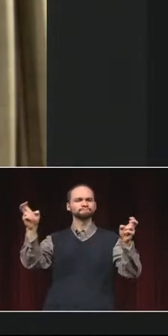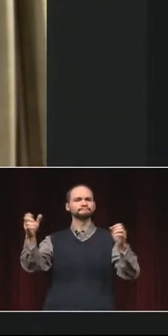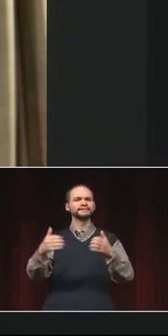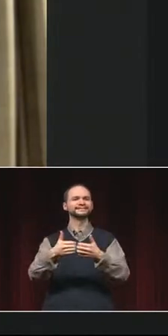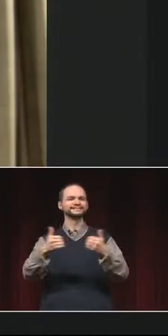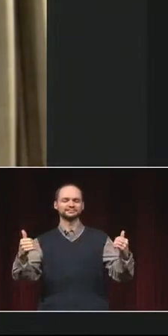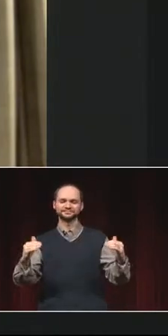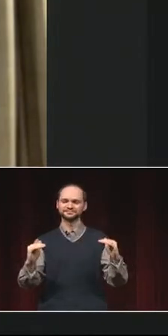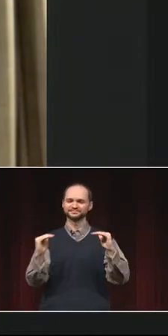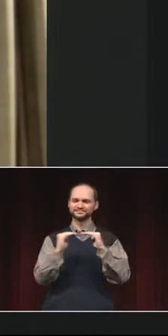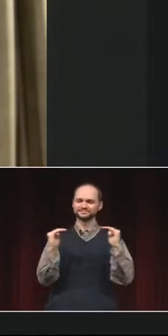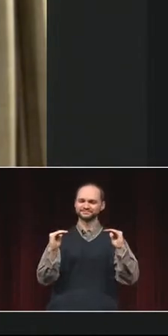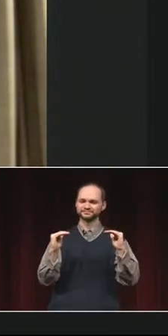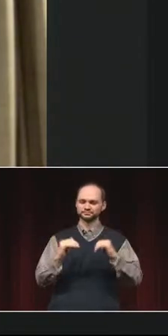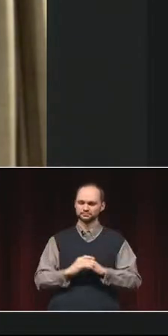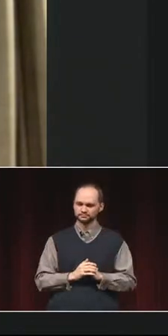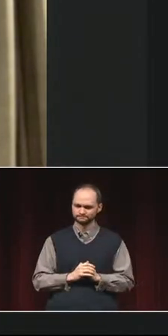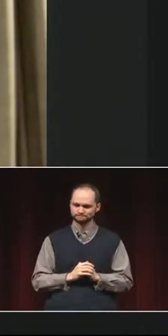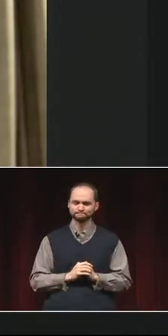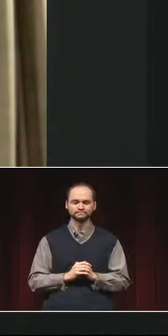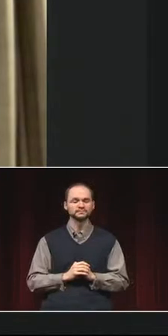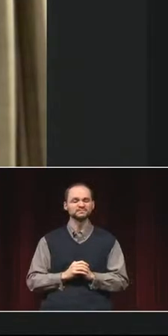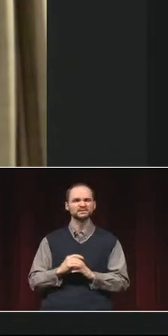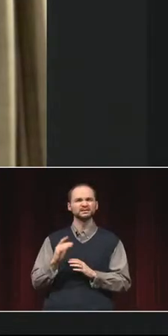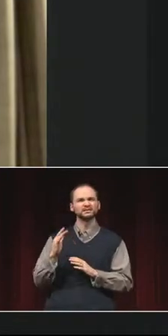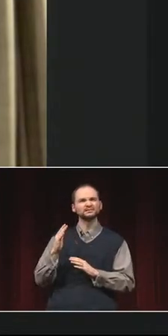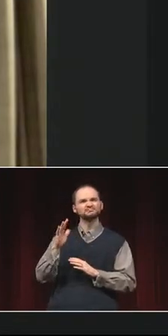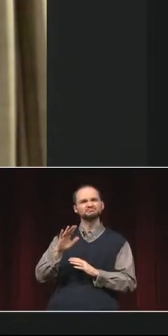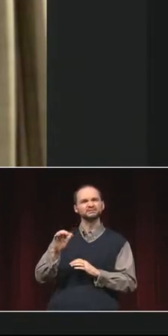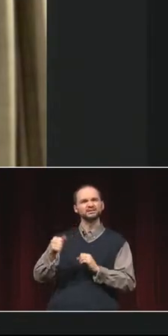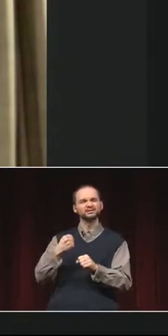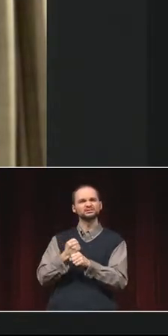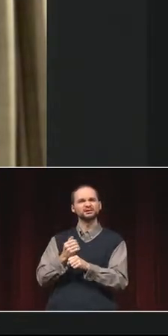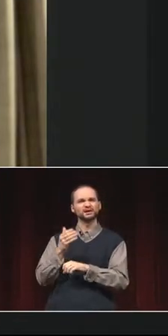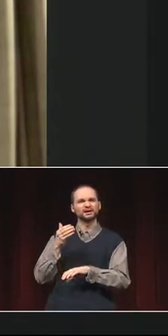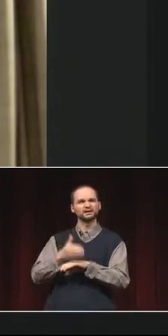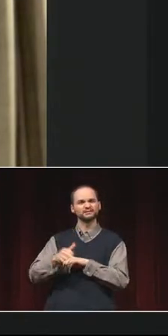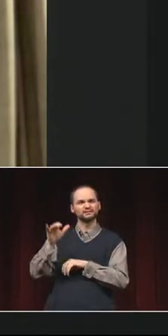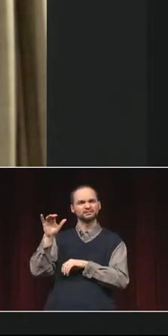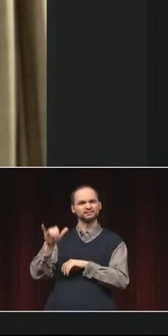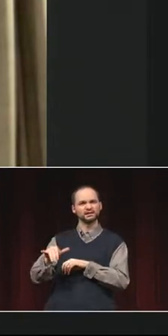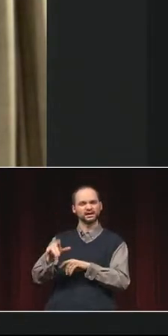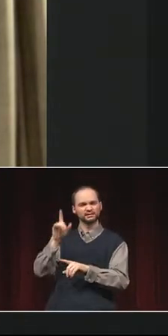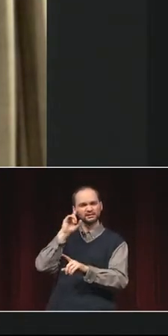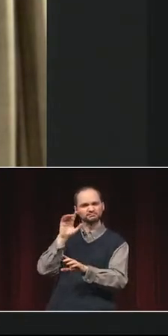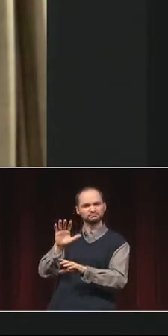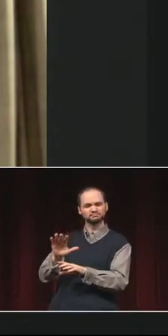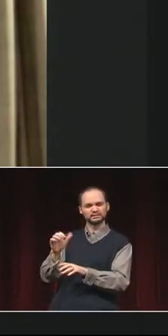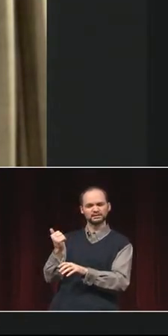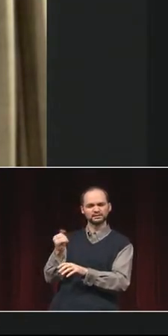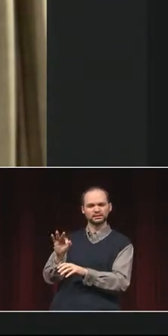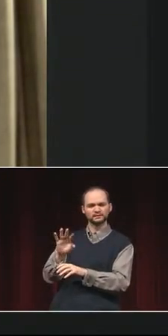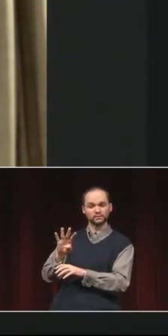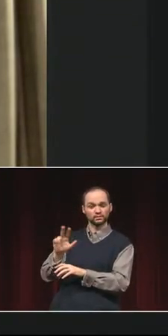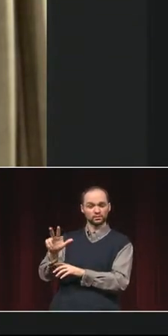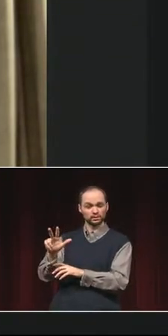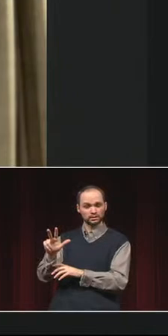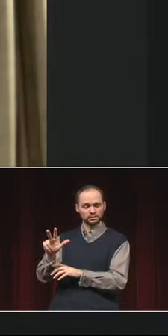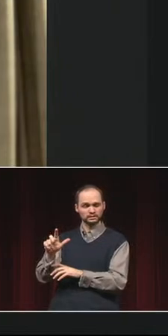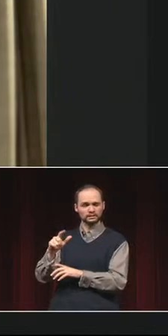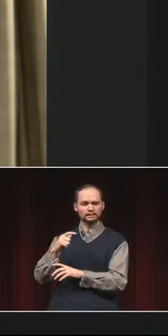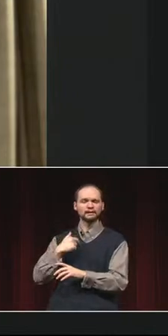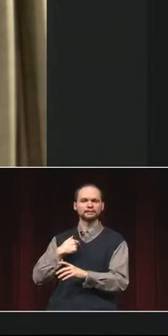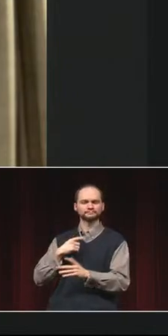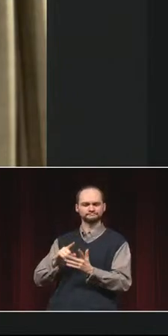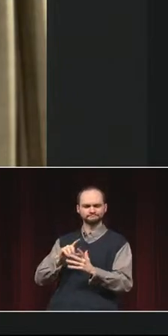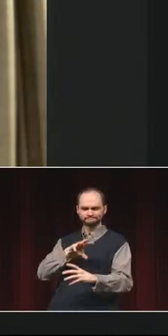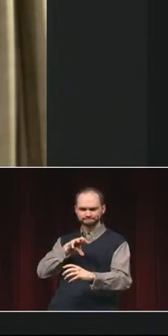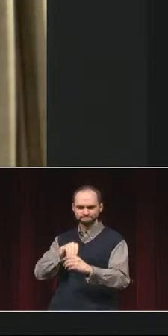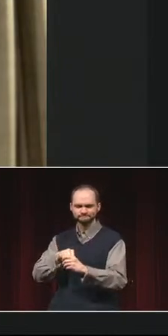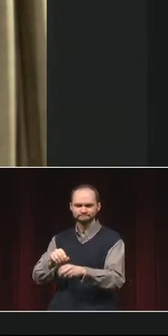In ten years’ time around 1943 I would become active in the civil rights movement